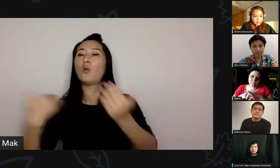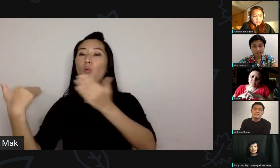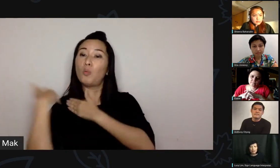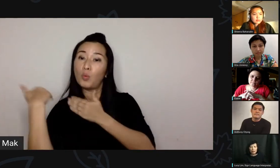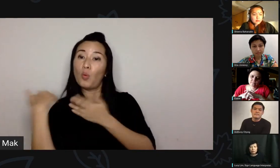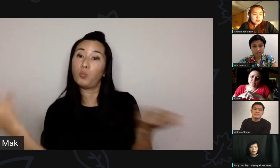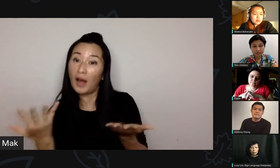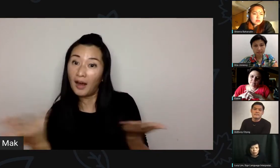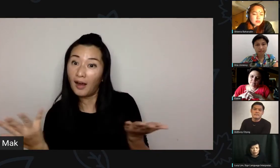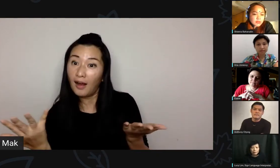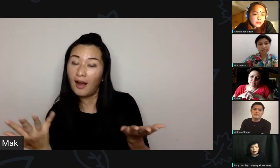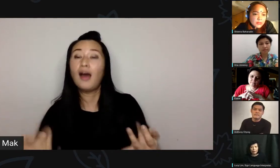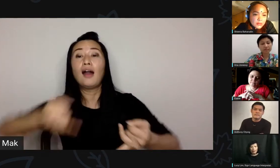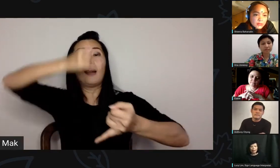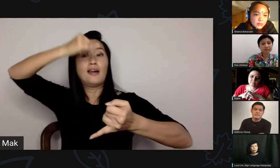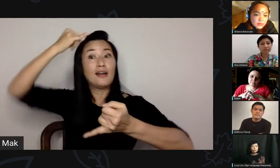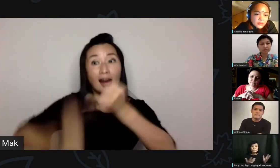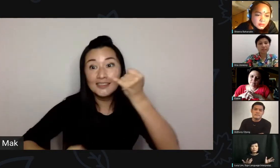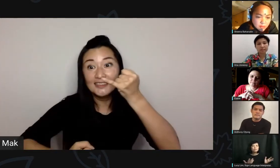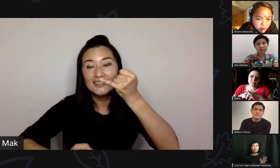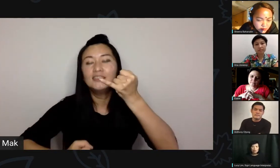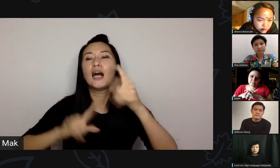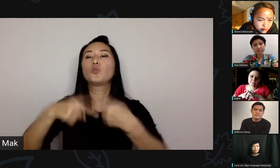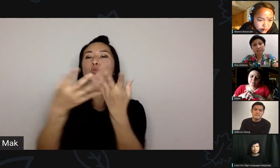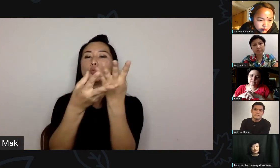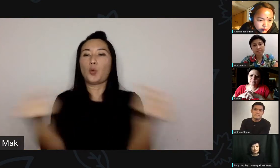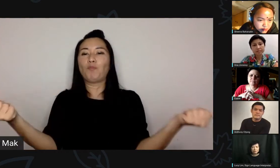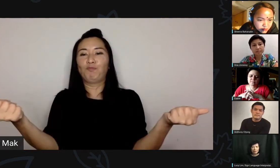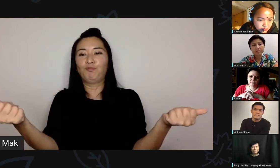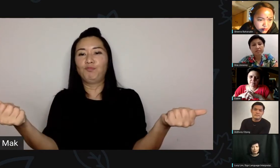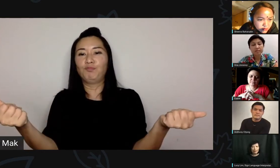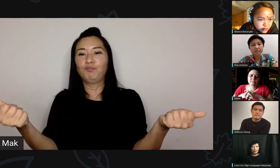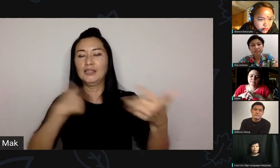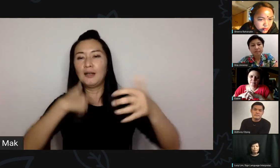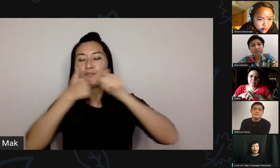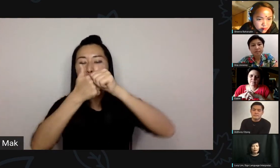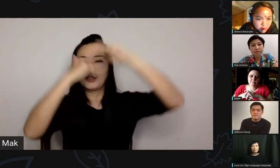how they work and who’s responsibilities is that and finally,